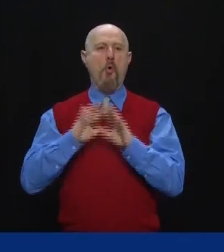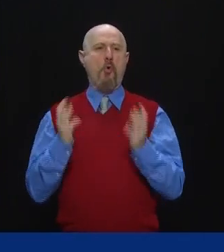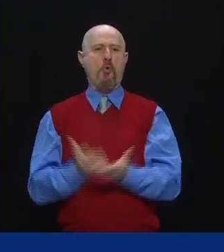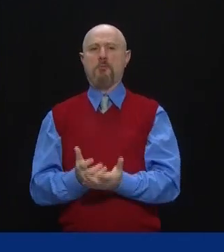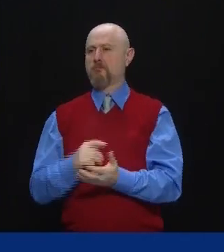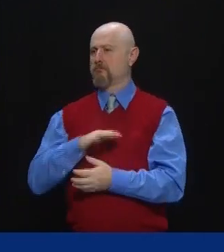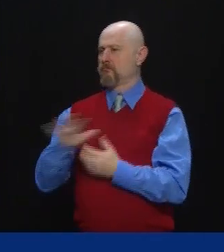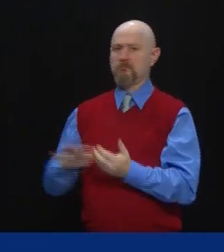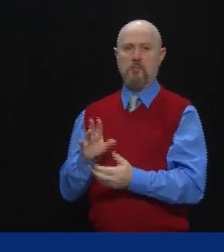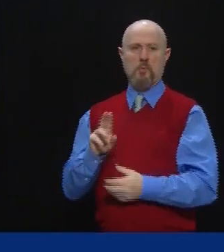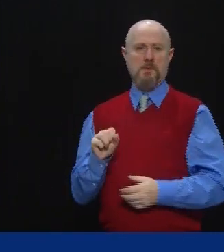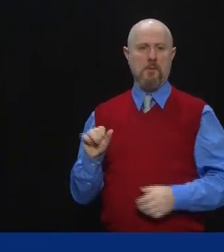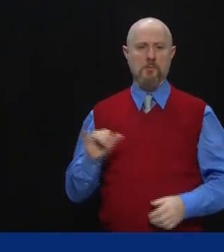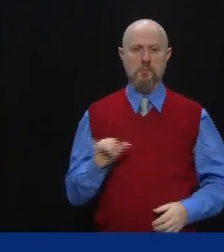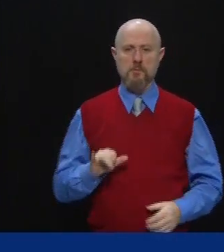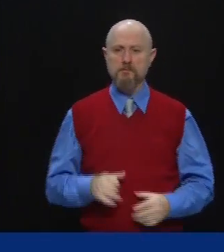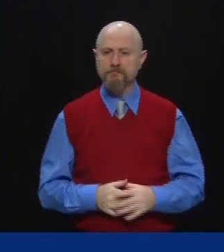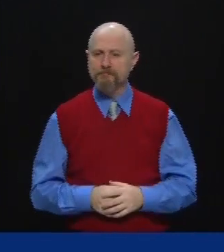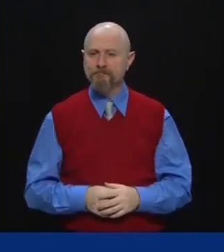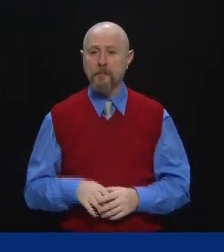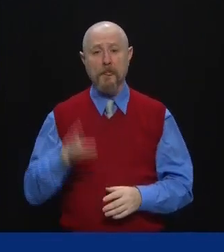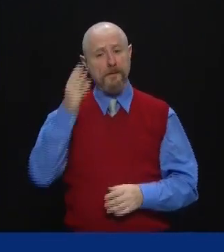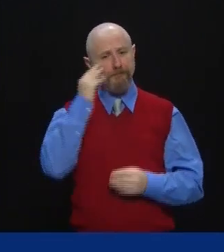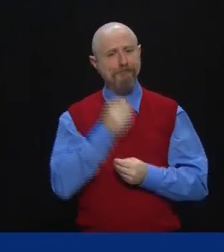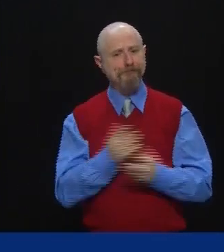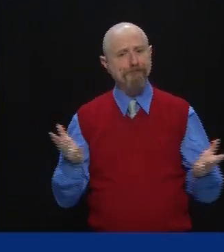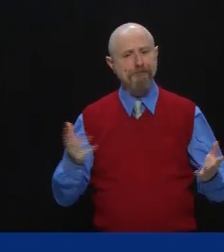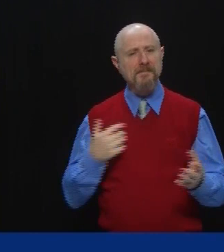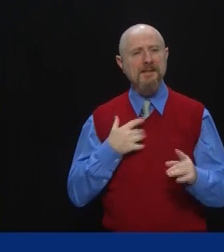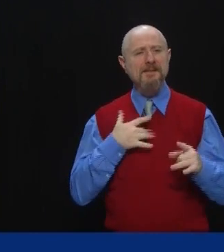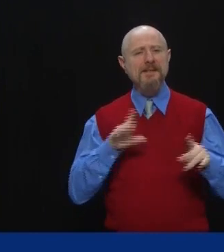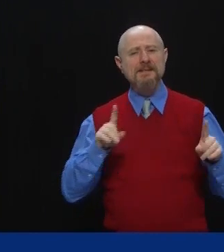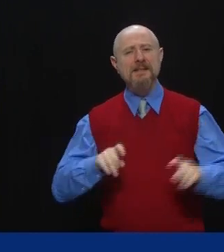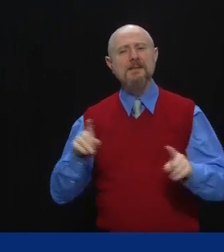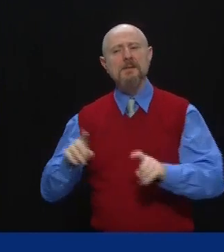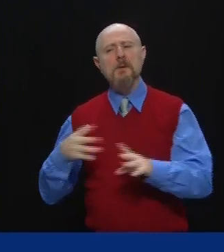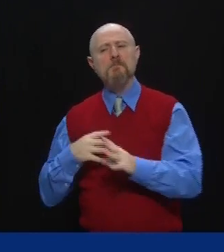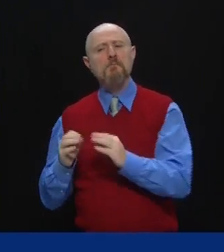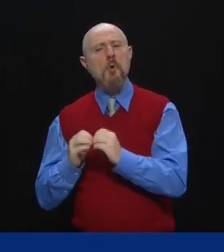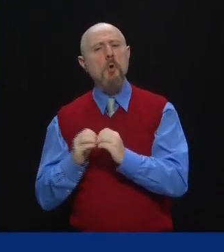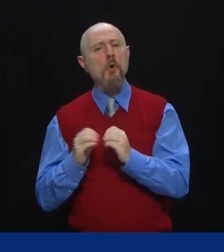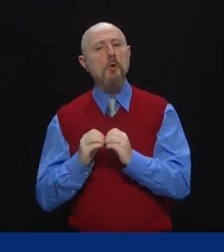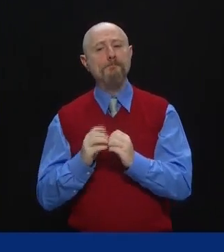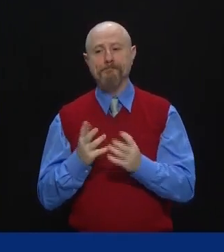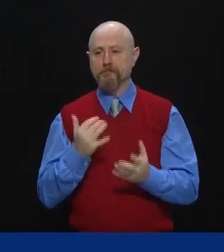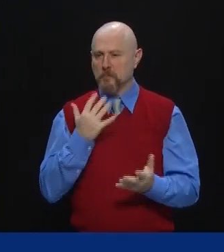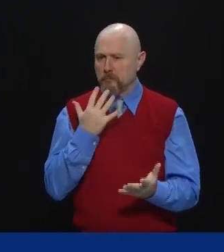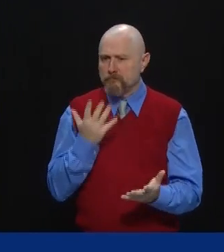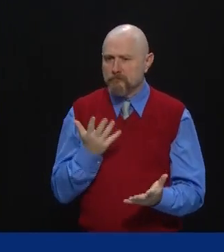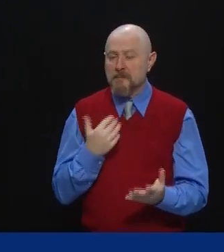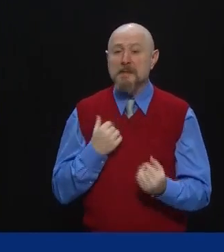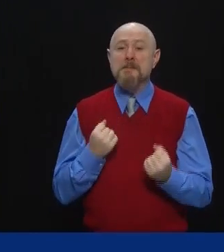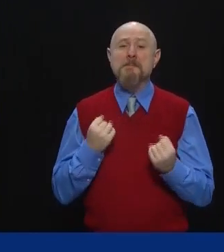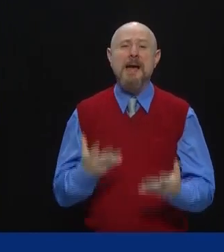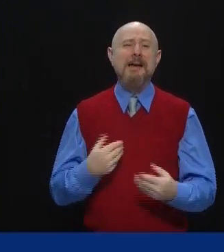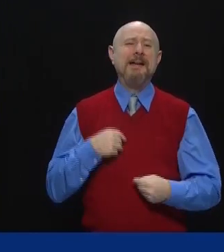WITHOUT A DOUBT, BUT ALSO THIS IS A NATIONAL PHENOMENON, A GLOBAL PHENOMENON, IN FACT.